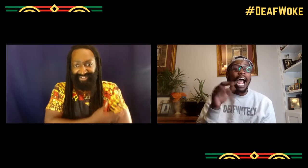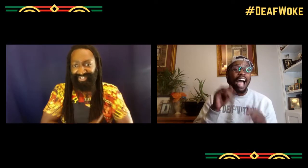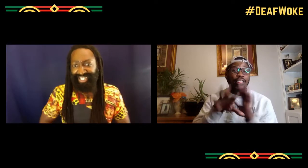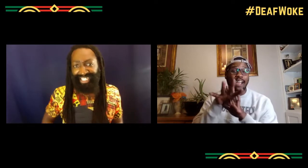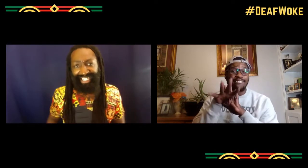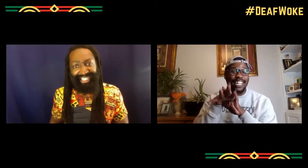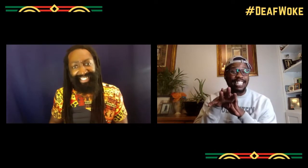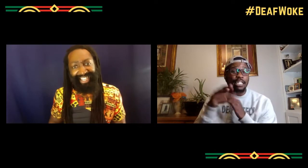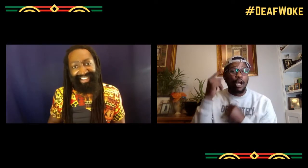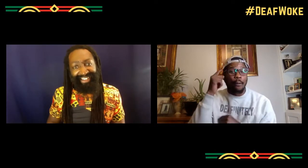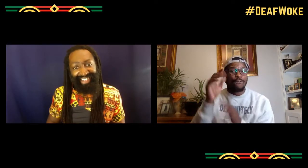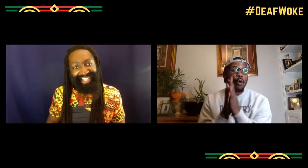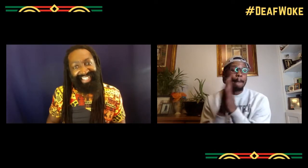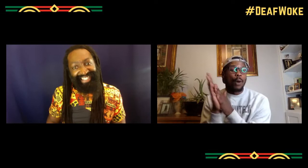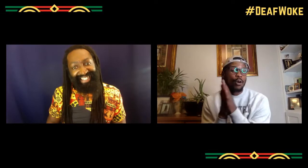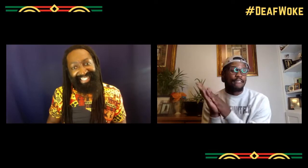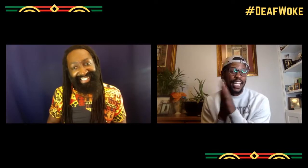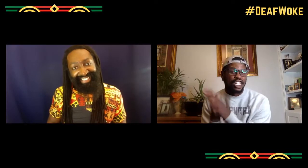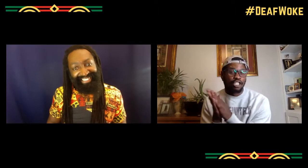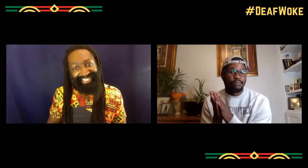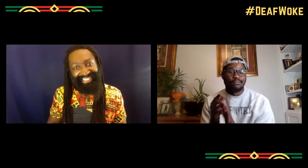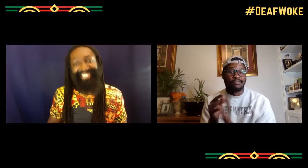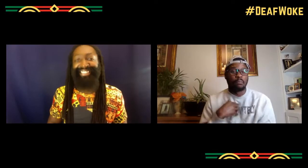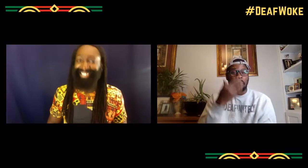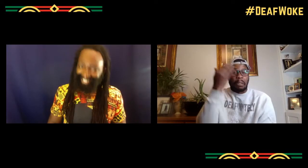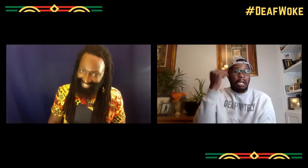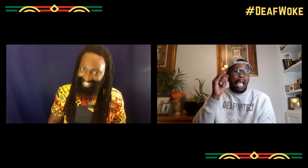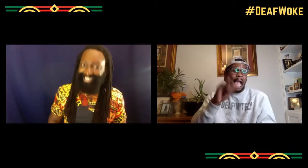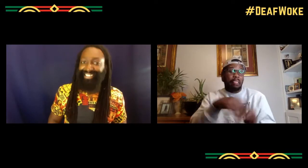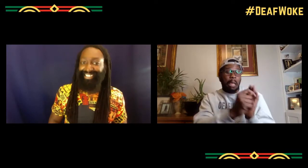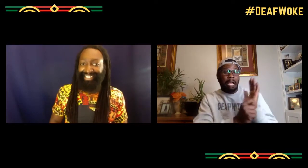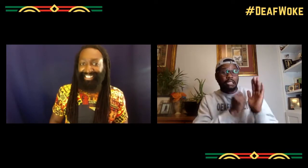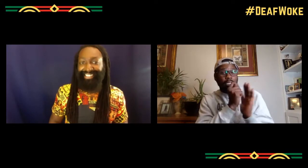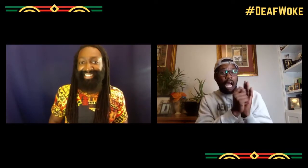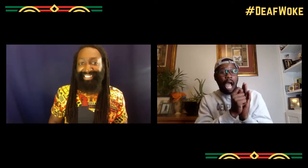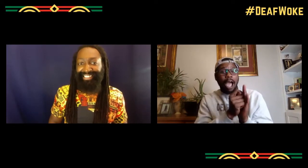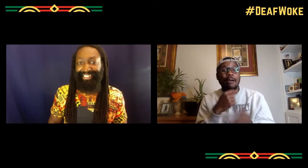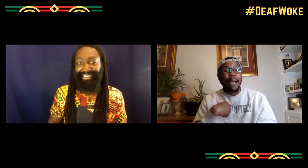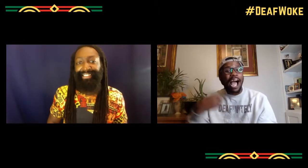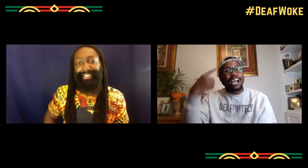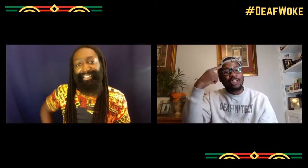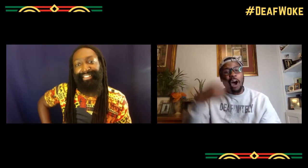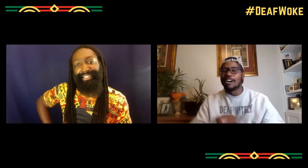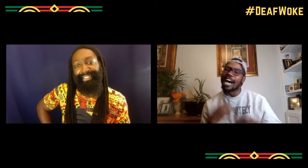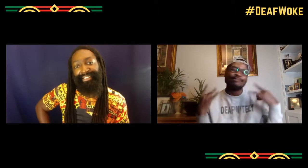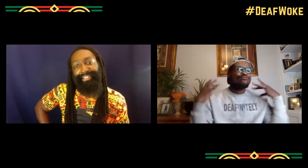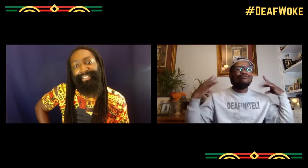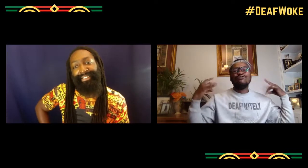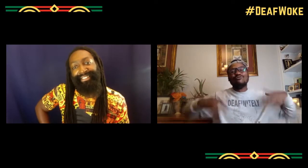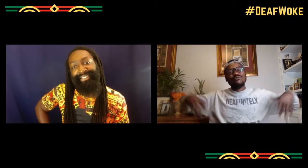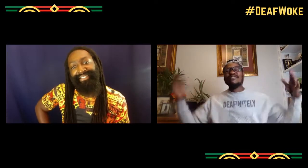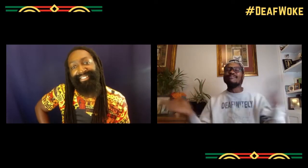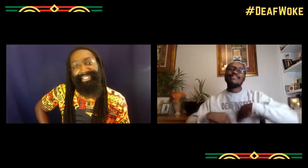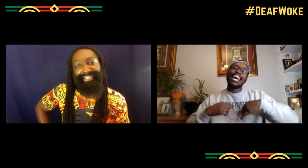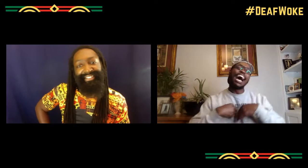You're feeling that improvement with all your signs skills. Man, you know, I look at that video for motivation, you know, during that time, you know,